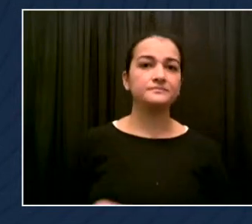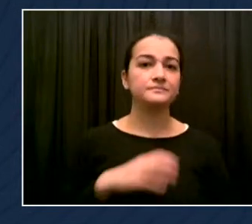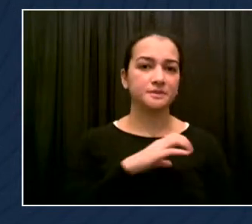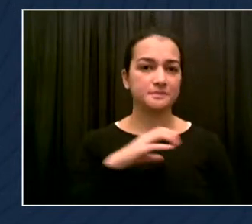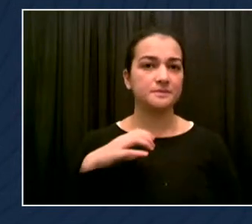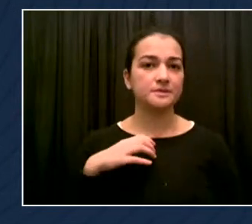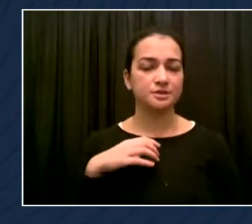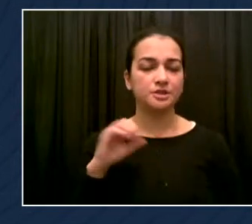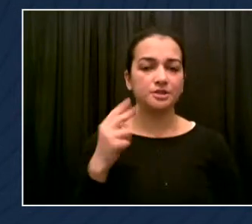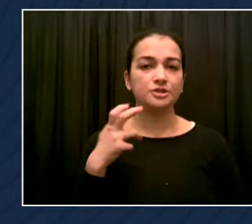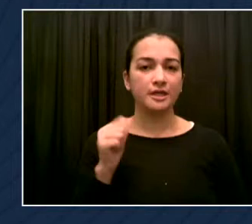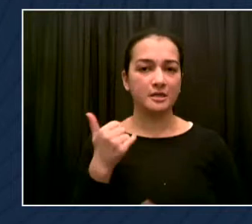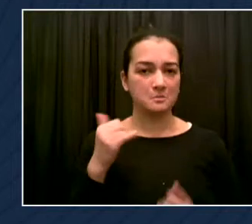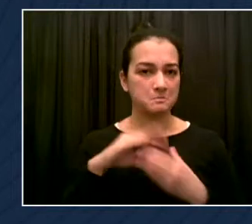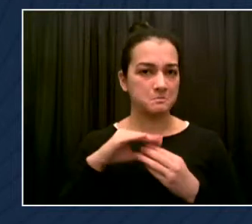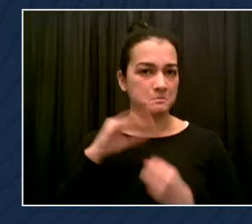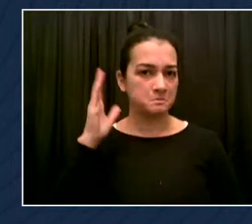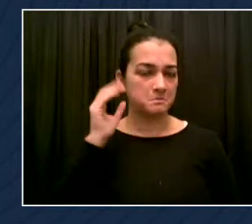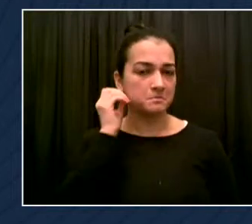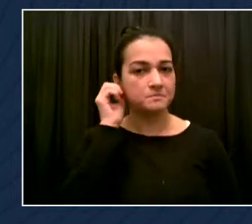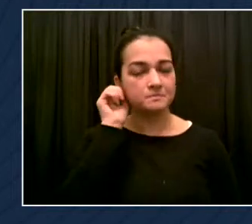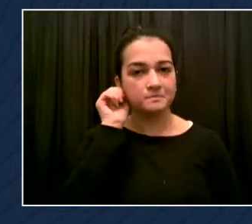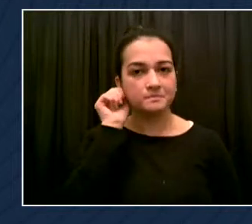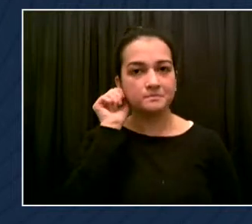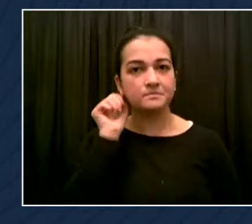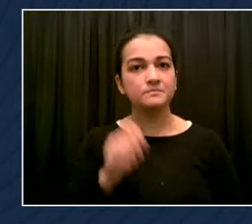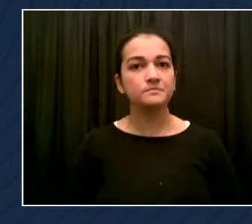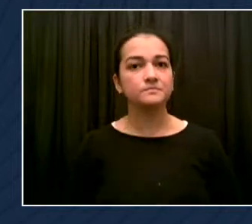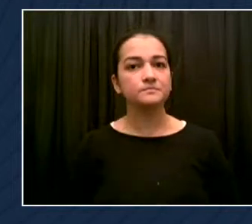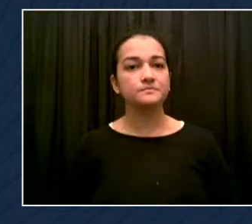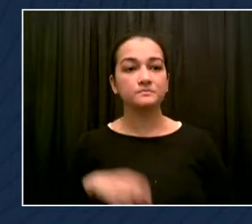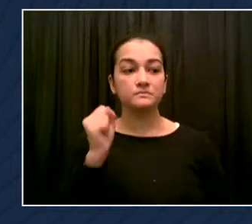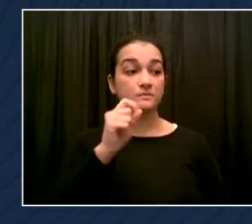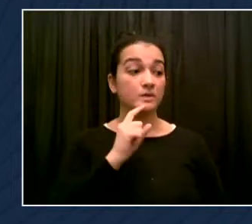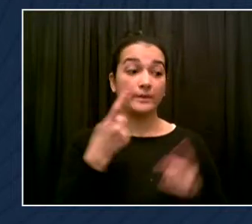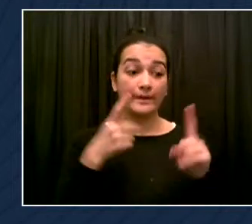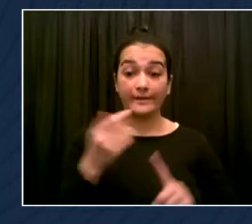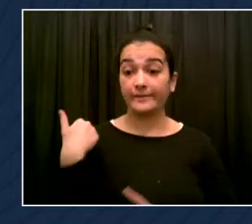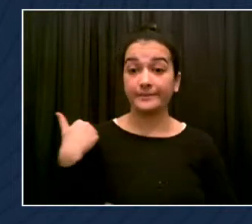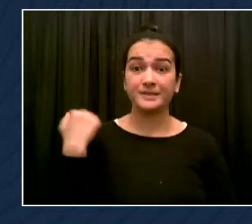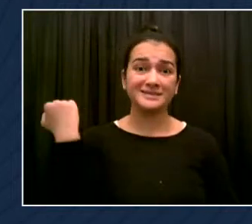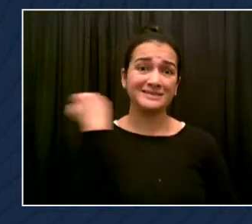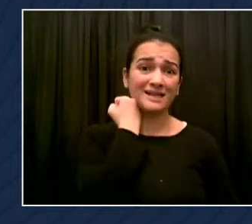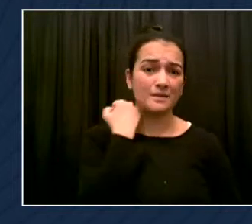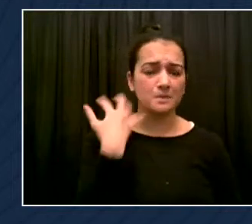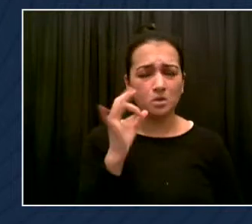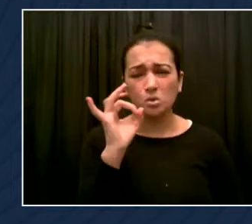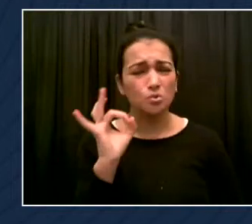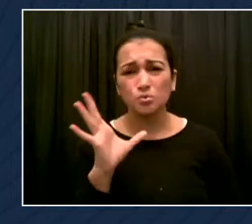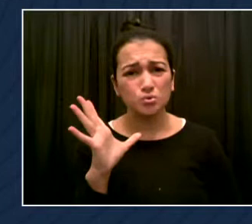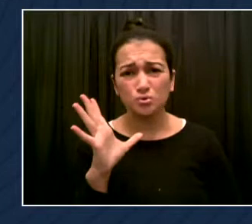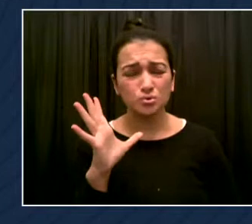SPICA I WOULD SAY REGARDING THE INCIDENT THIS WEEKEND THAT IT IS VERY EARLY IN THE INVESTIGATION